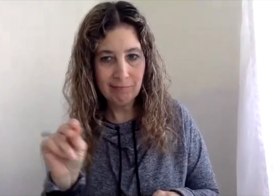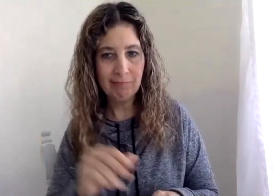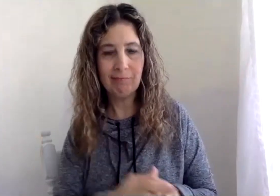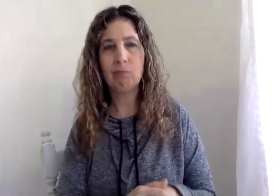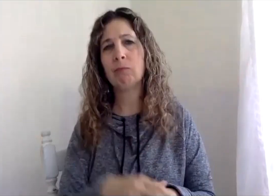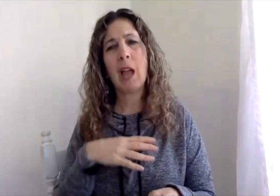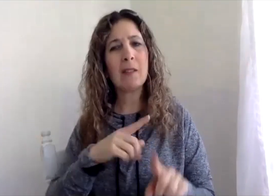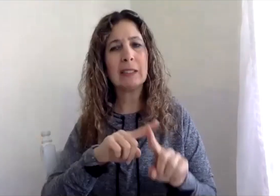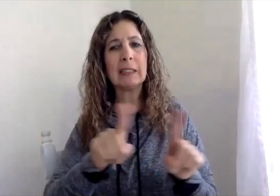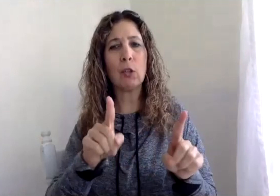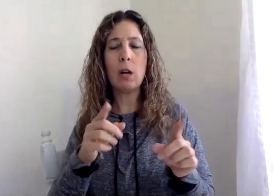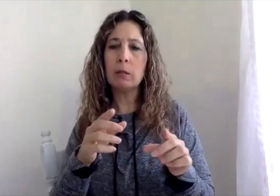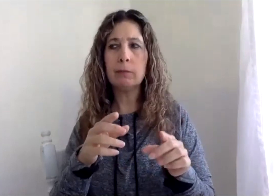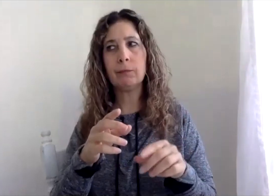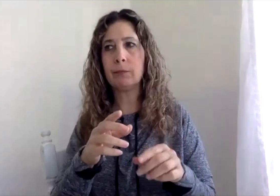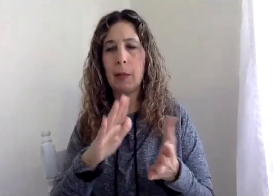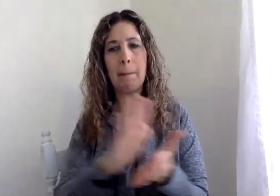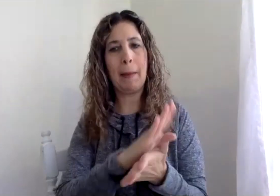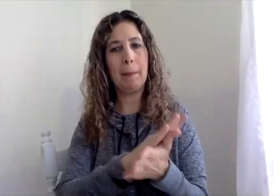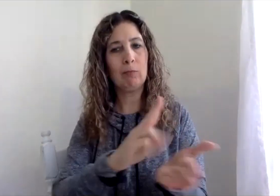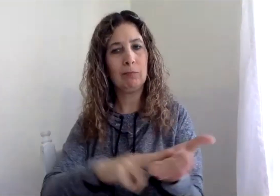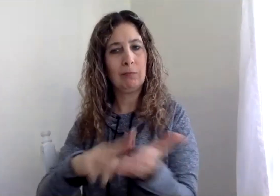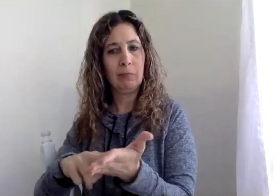I don't think that's common practice in schools for the deaf.